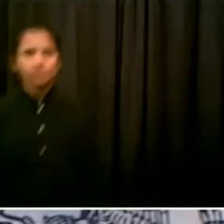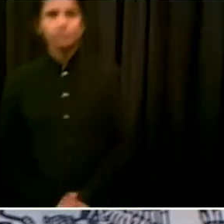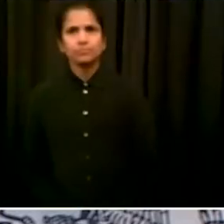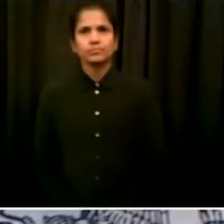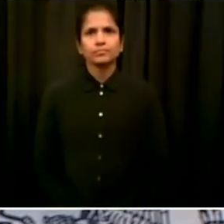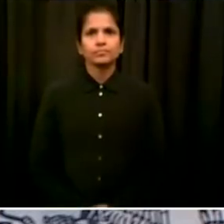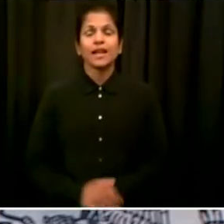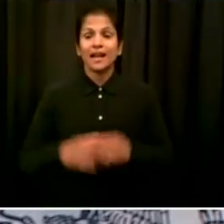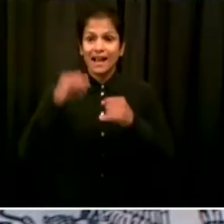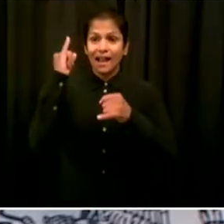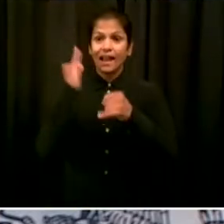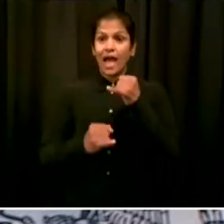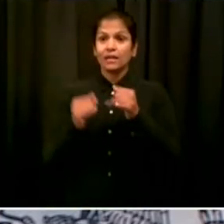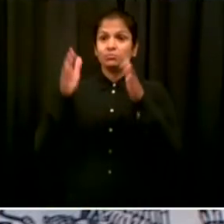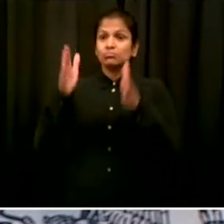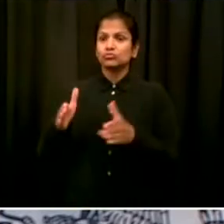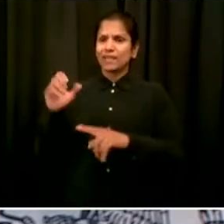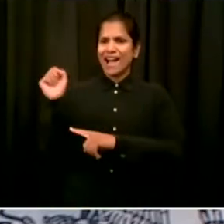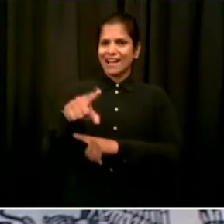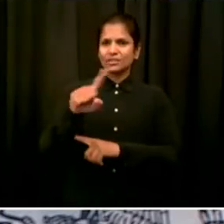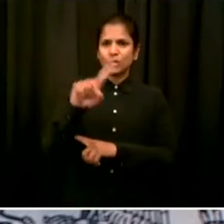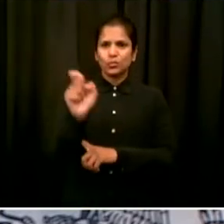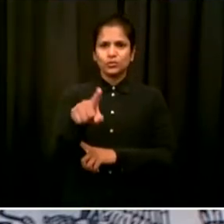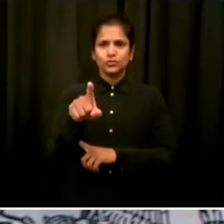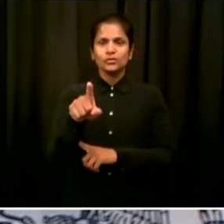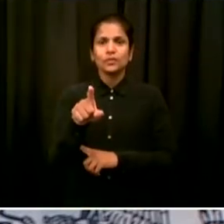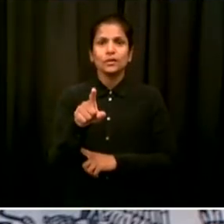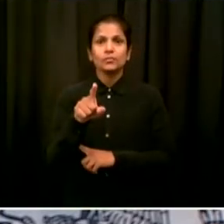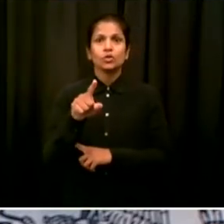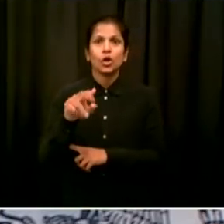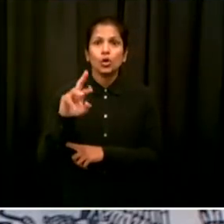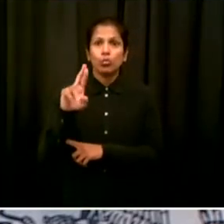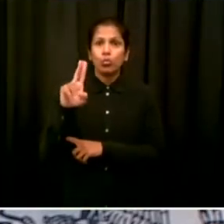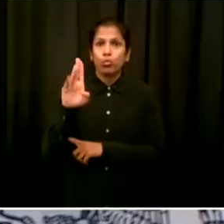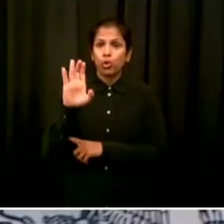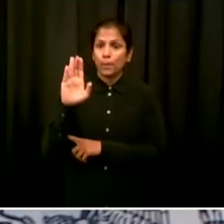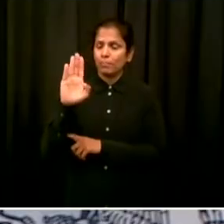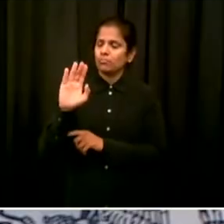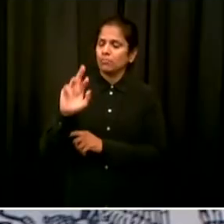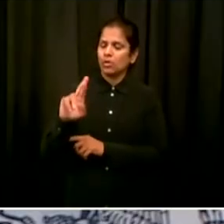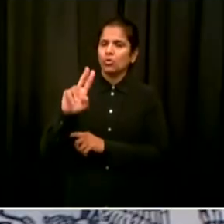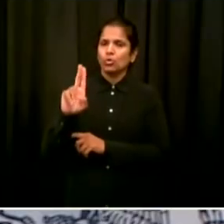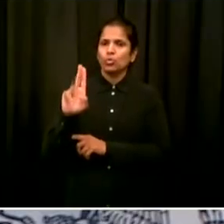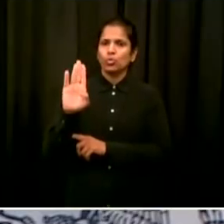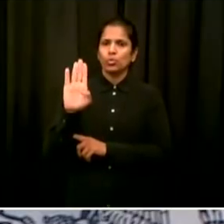CONCEPT HERE. LEFT ONE FOR TODAY.